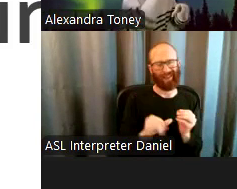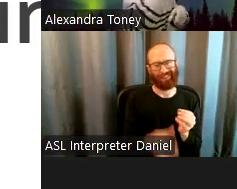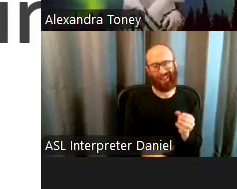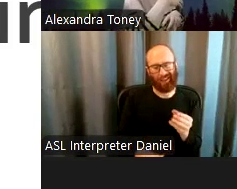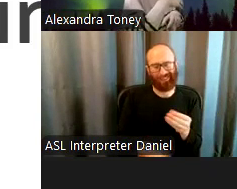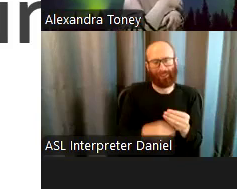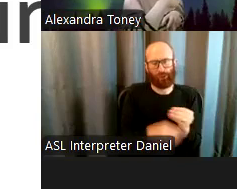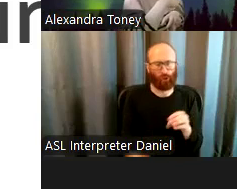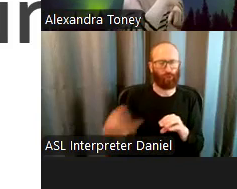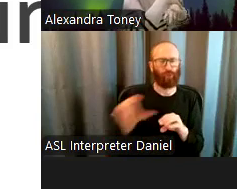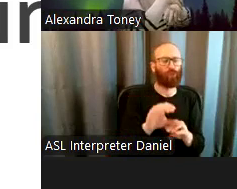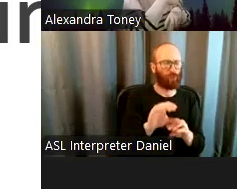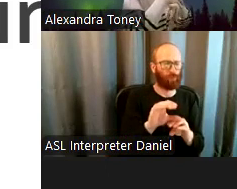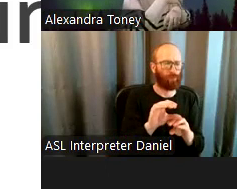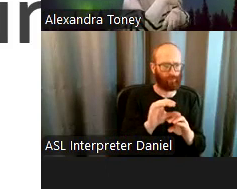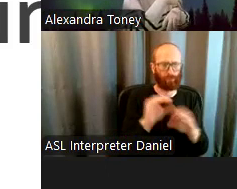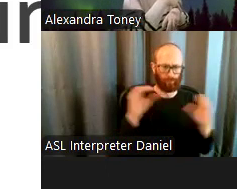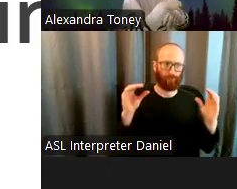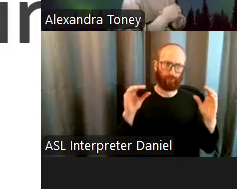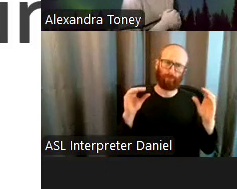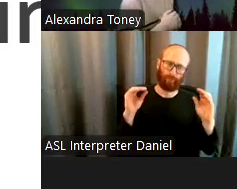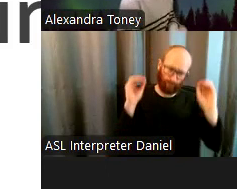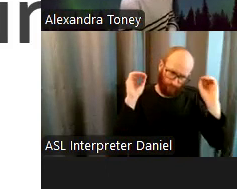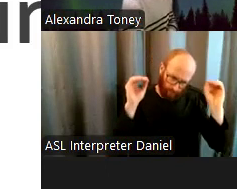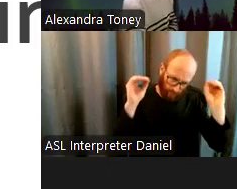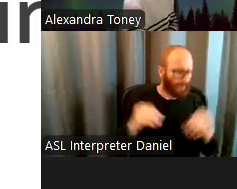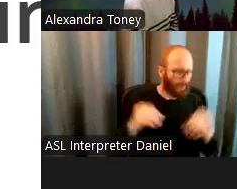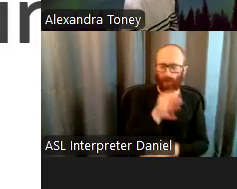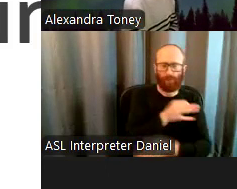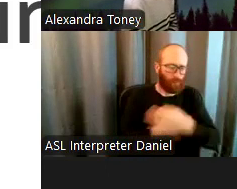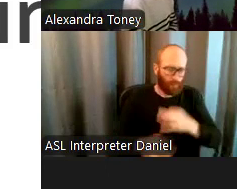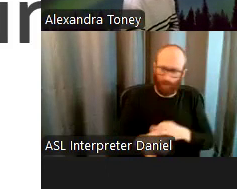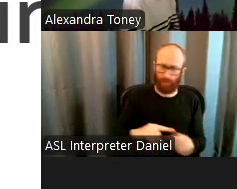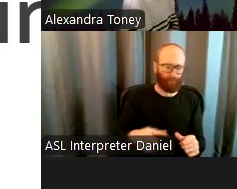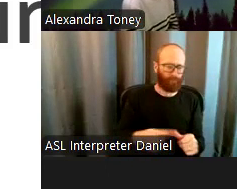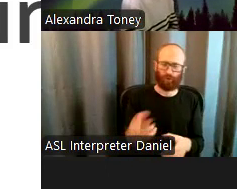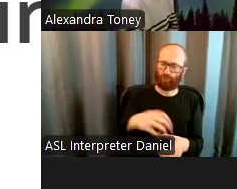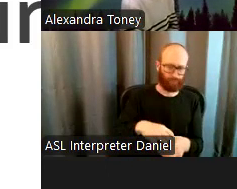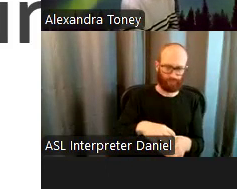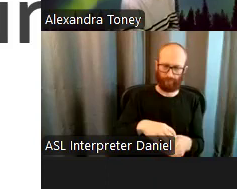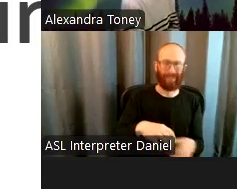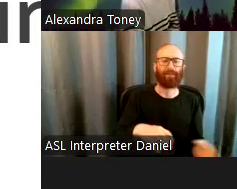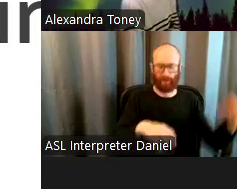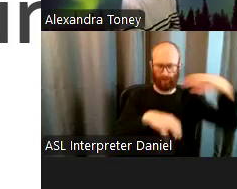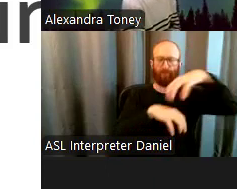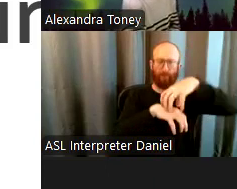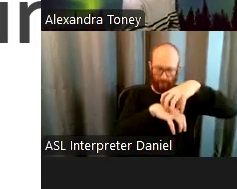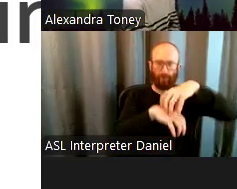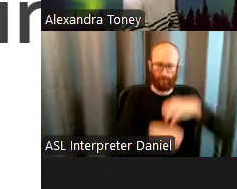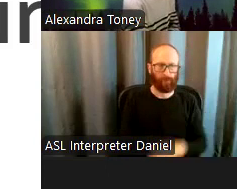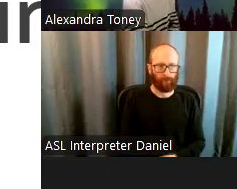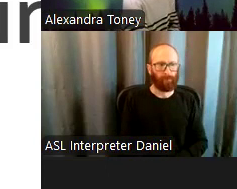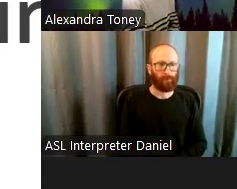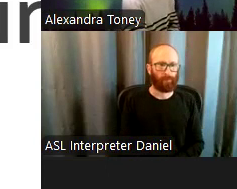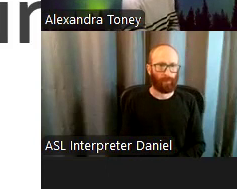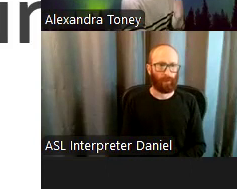doesn't take the place of that first scoop of general education ice cream. And a few